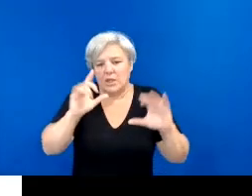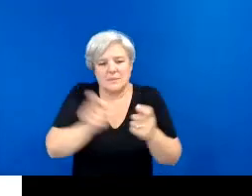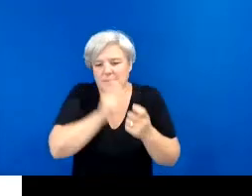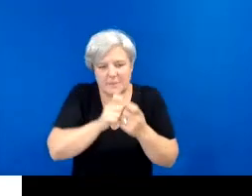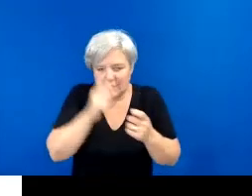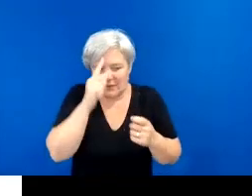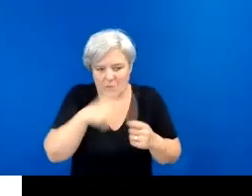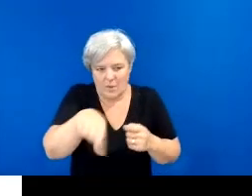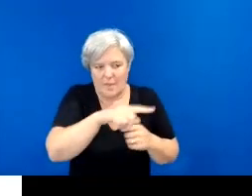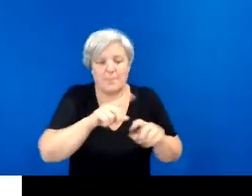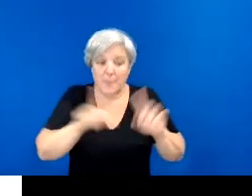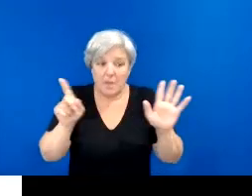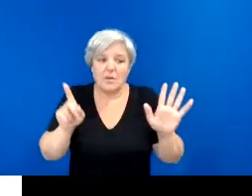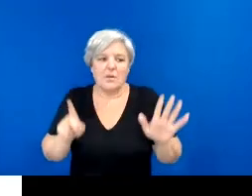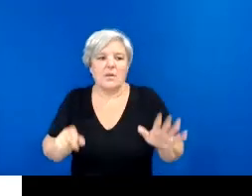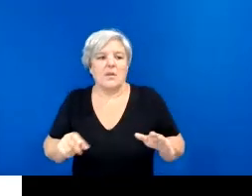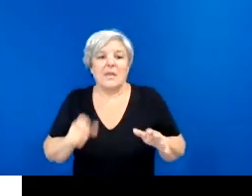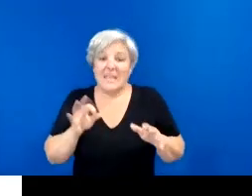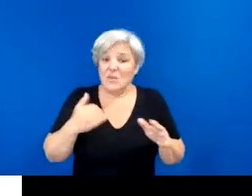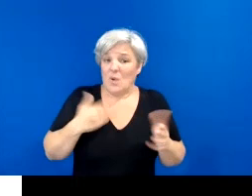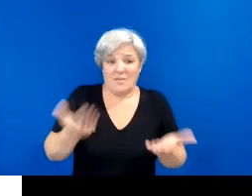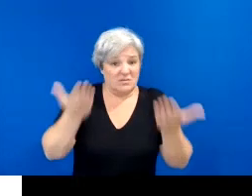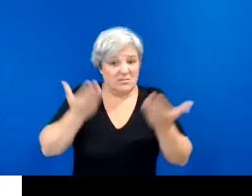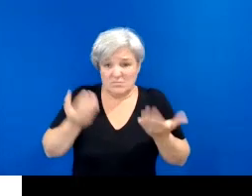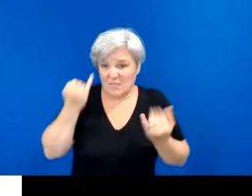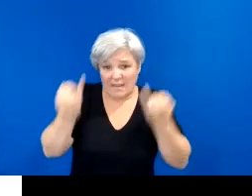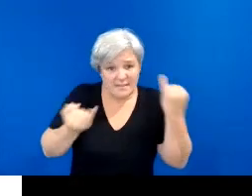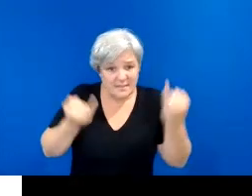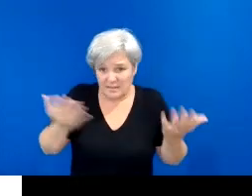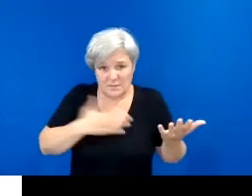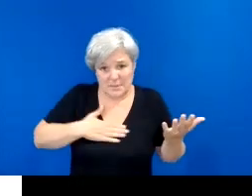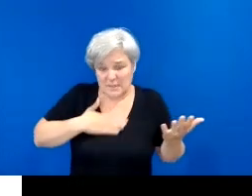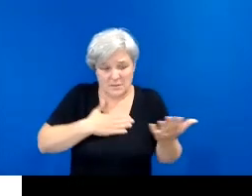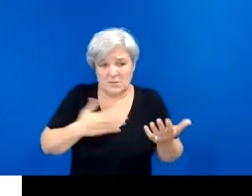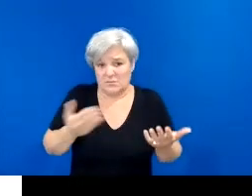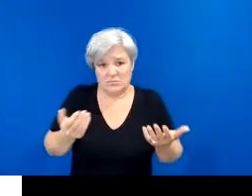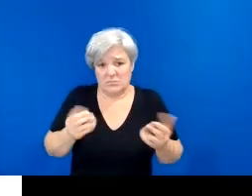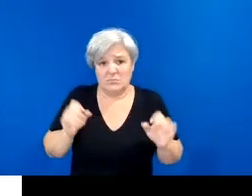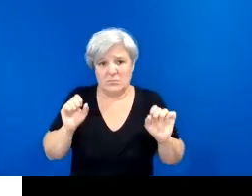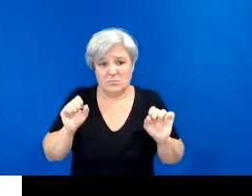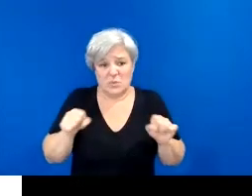But again, if you have suggestions, if you're, you know, you're creating a we are